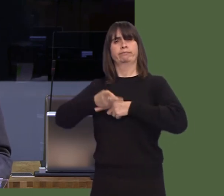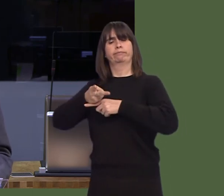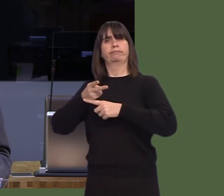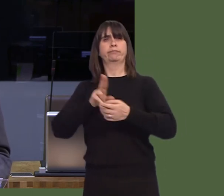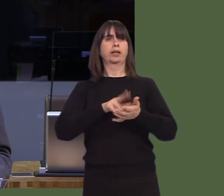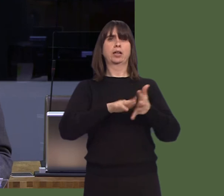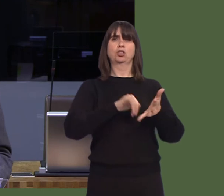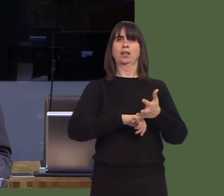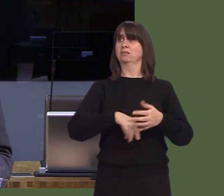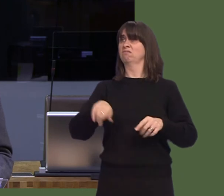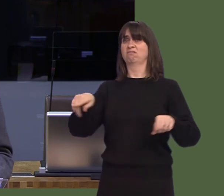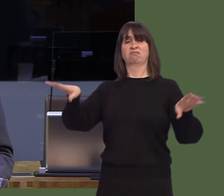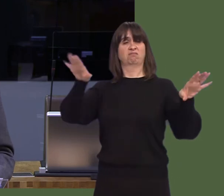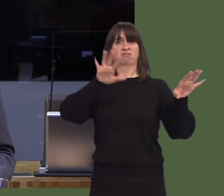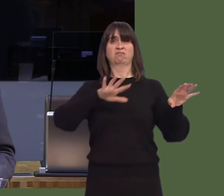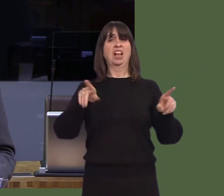Rhun ap Iorwerth AM: 4.